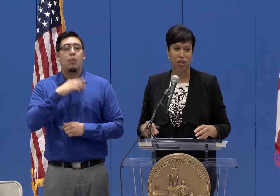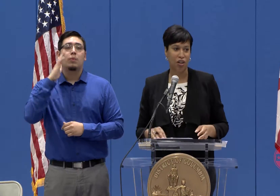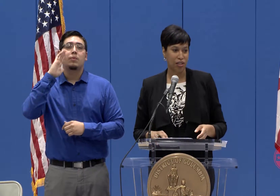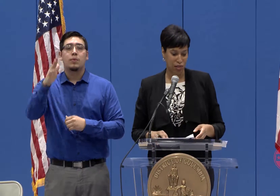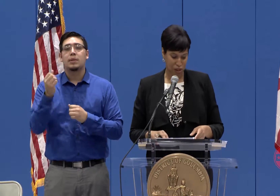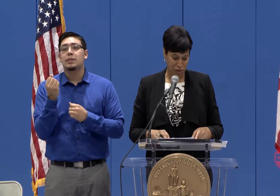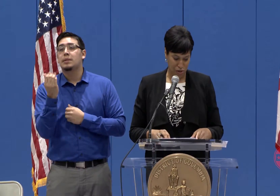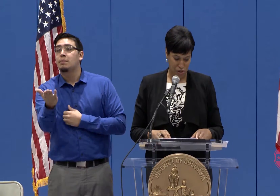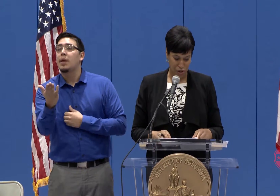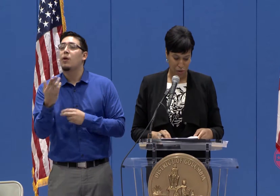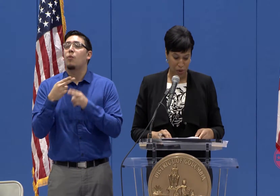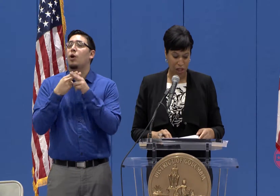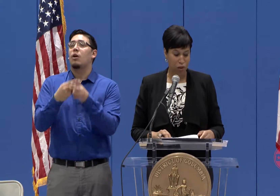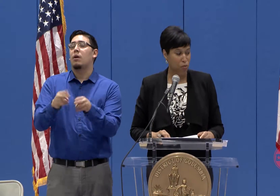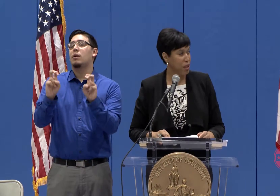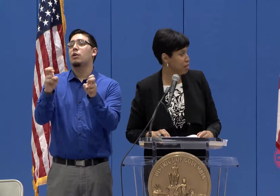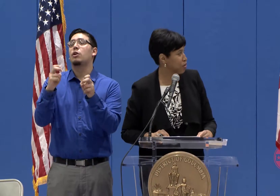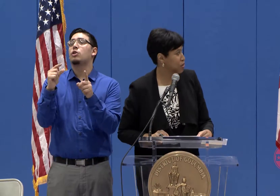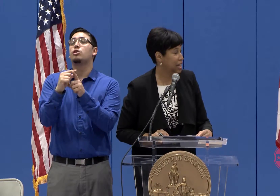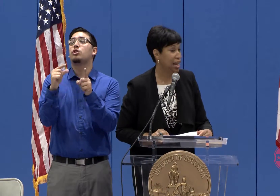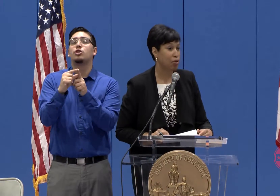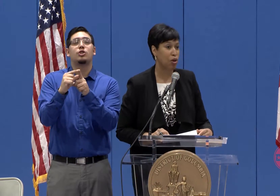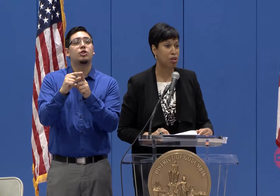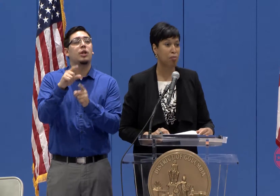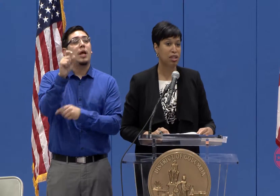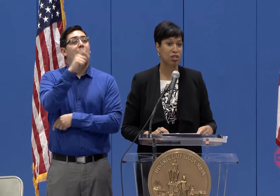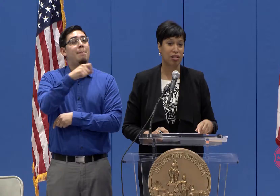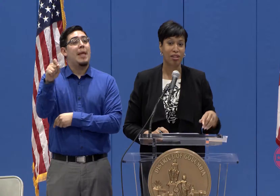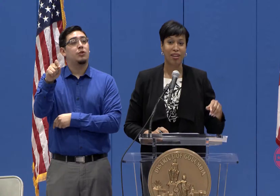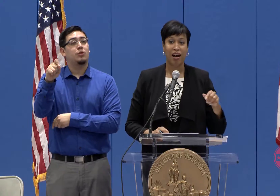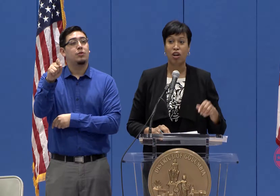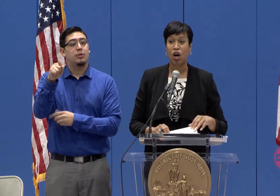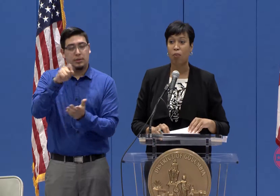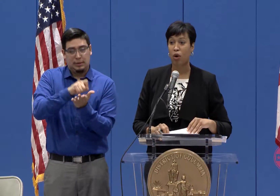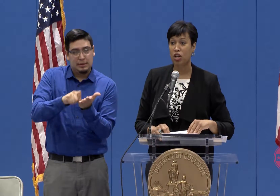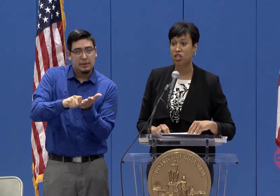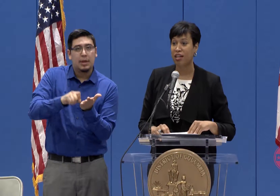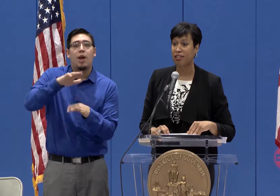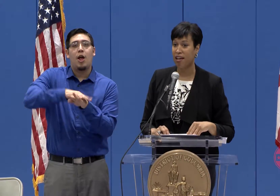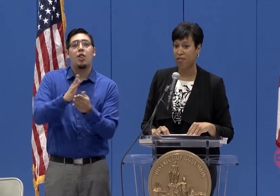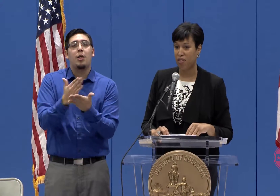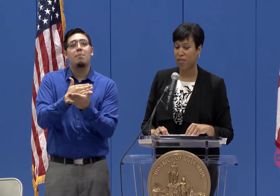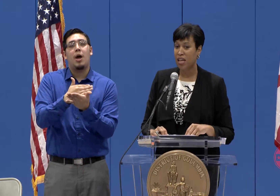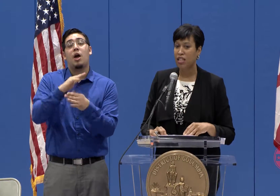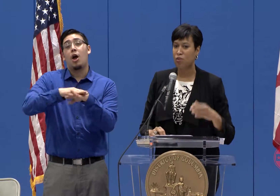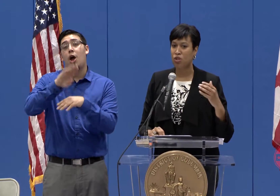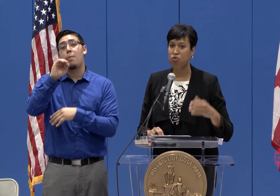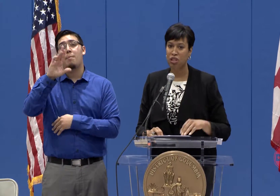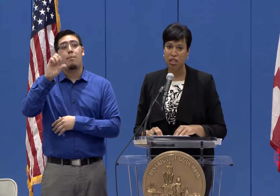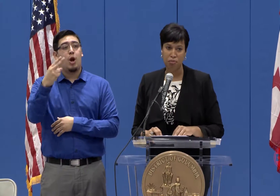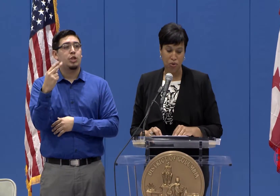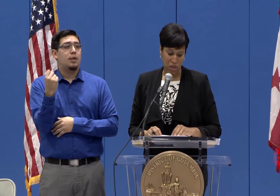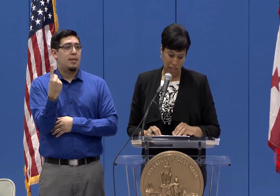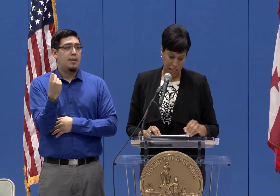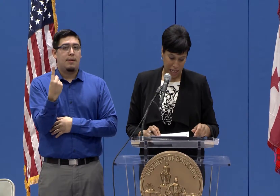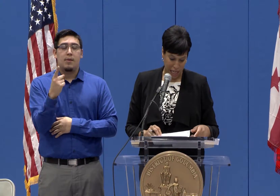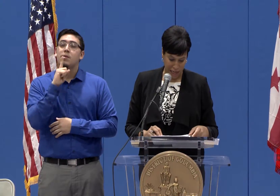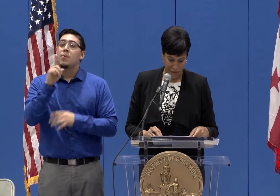CALL IT WE USE THE TERM WE GO PENCILS DOWN ON THE BUDGET ON MARCH 11TH. SO IT IS REALLY IMPORTANT TODAY